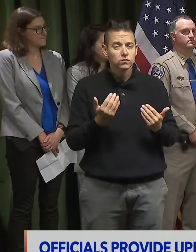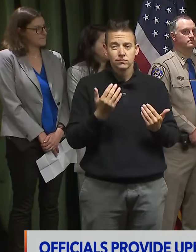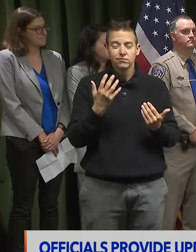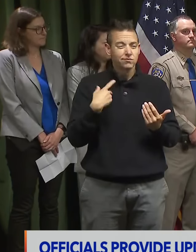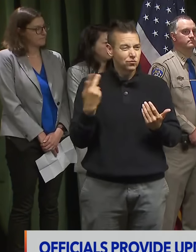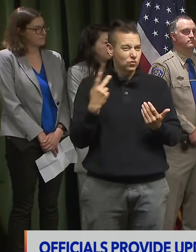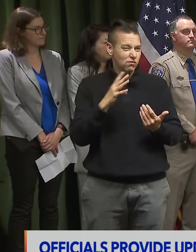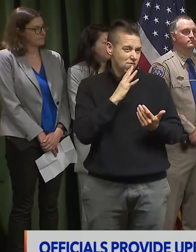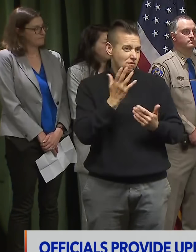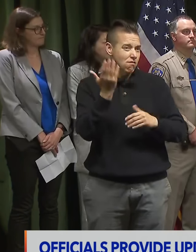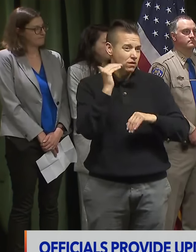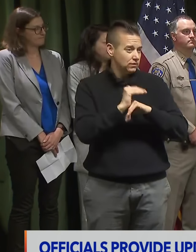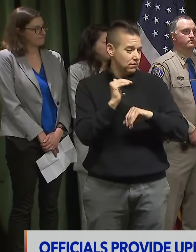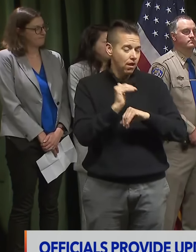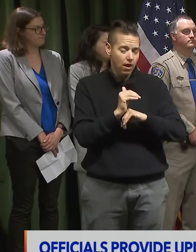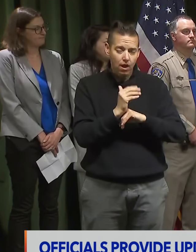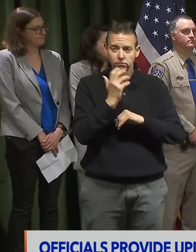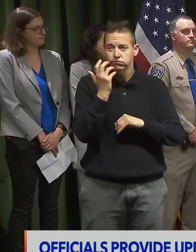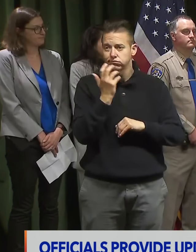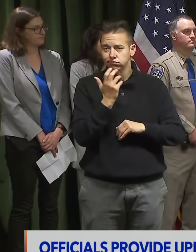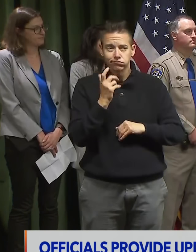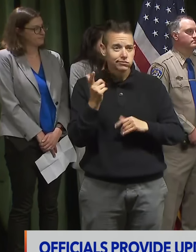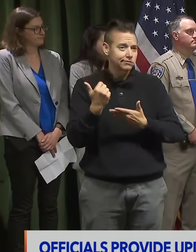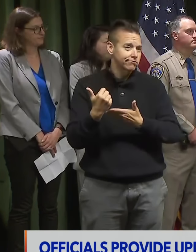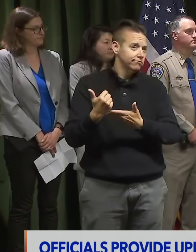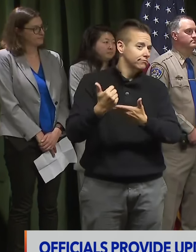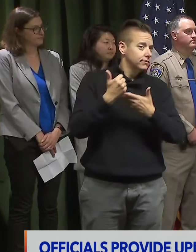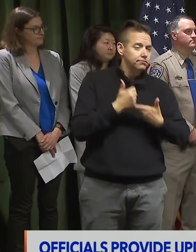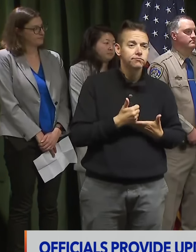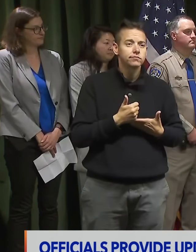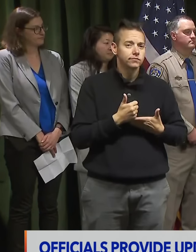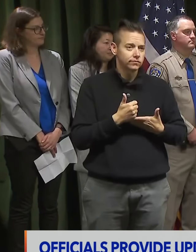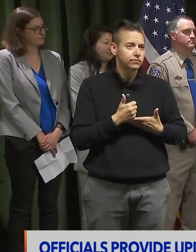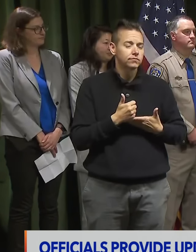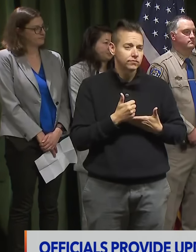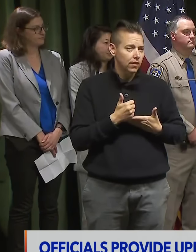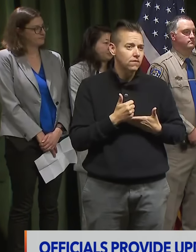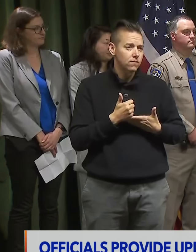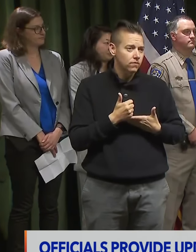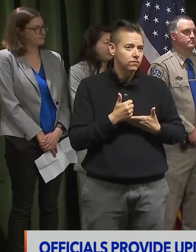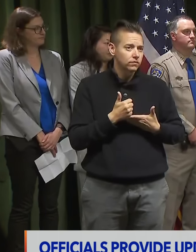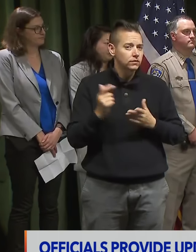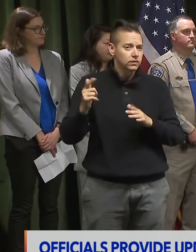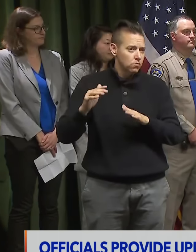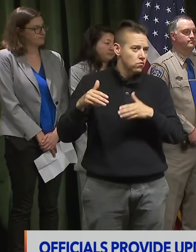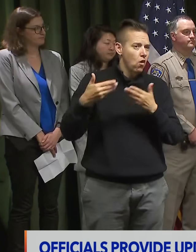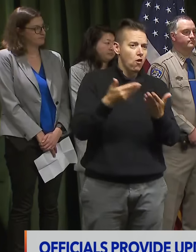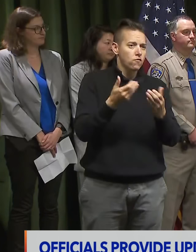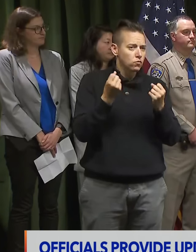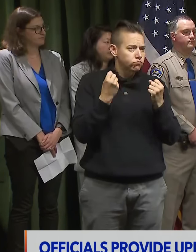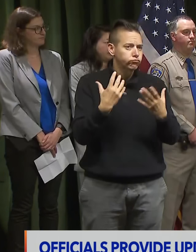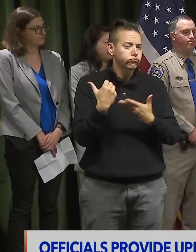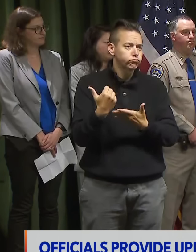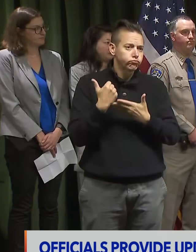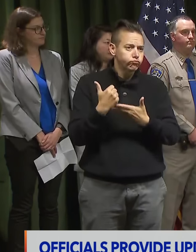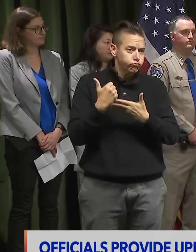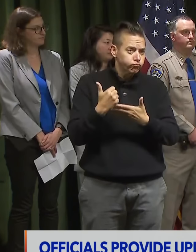THE WEST COVINA POLICE DEPARTMENT AND THEIR CHIEF IS HERE WITH US AND I SPOKE TO